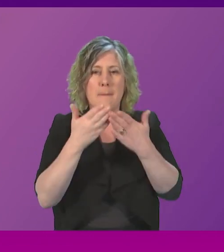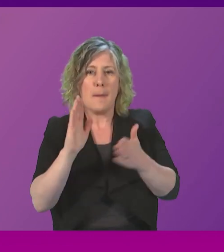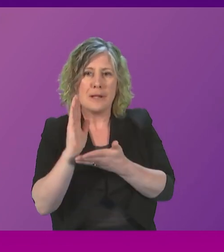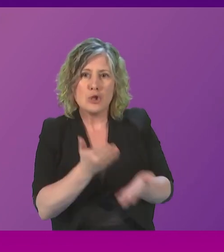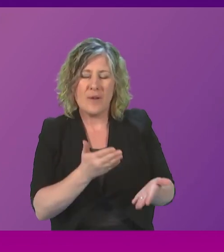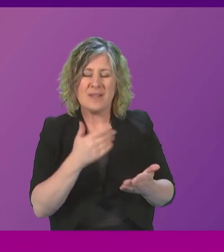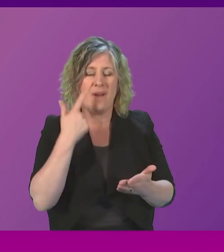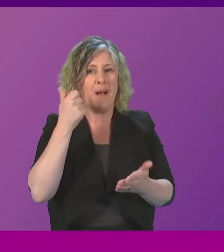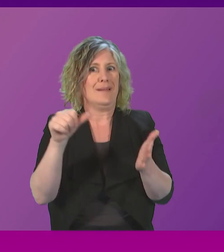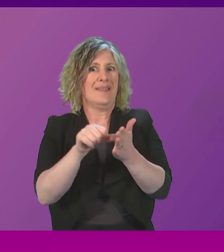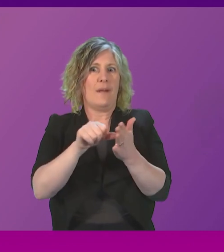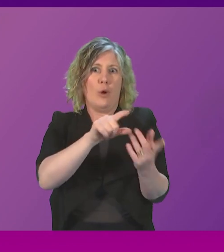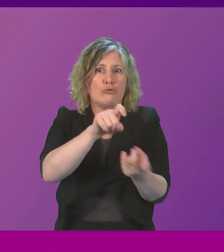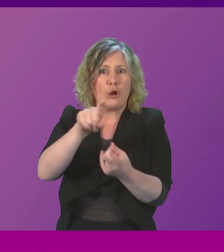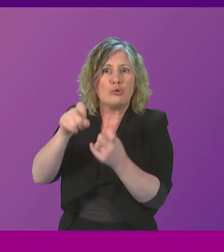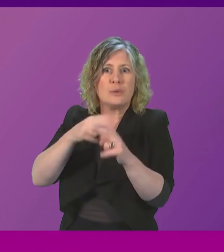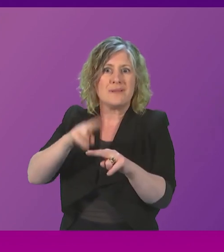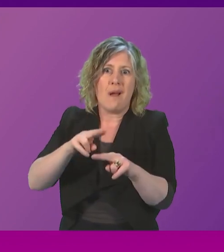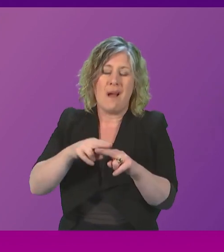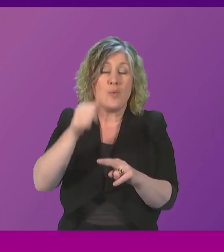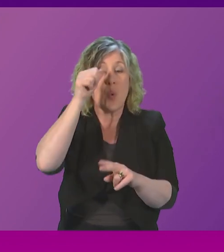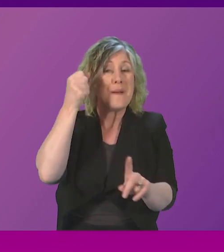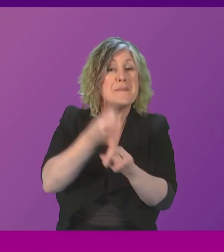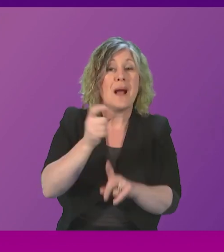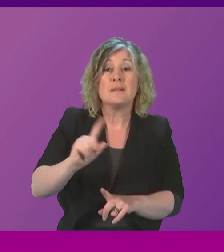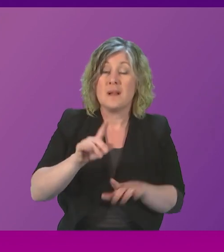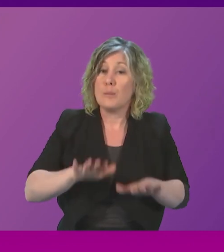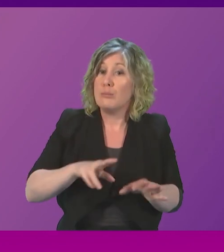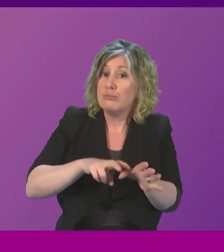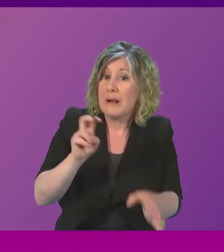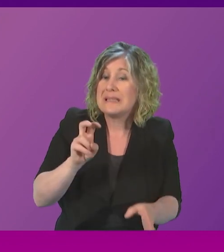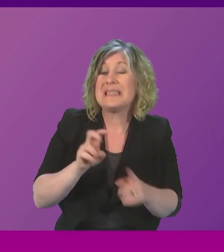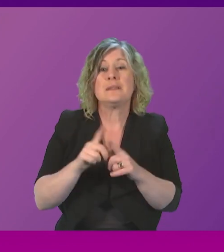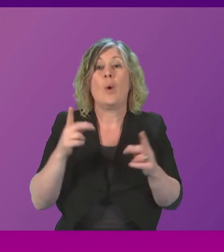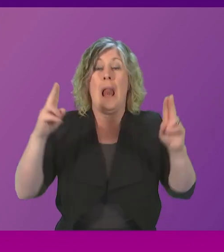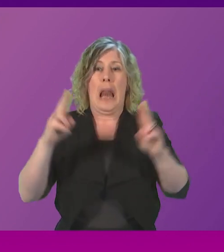There is simply no doubt that Brexit and the loss of freedom of movement have exacerbated those challenges.